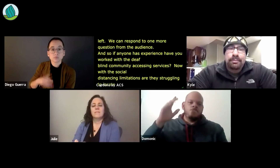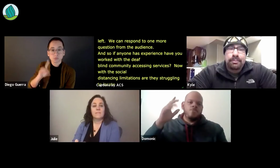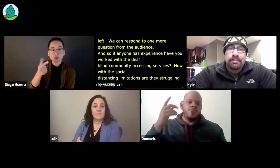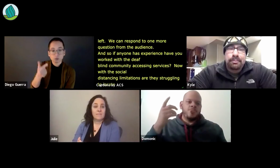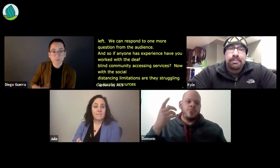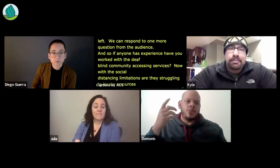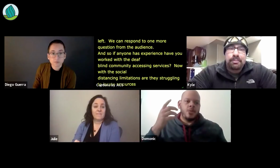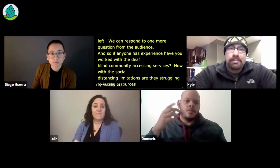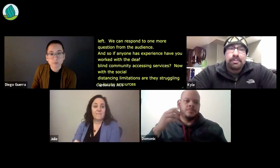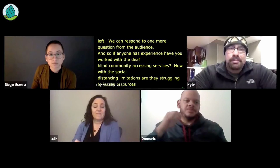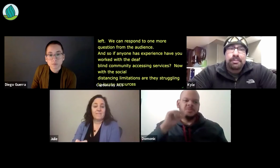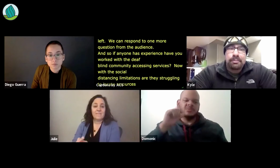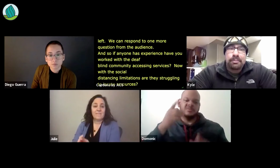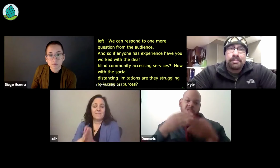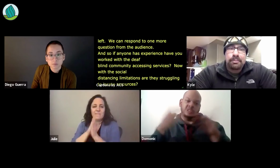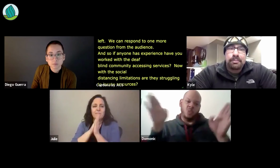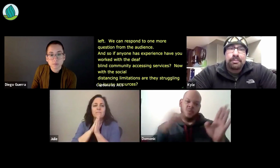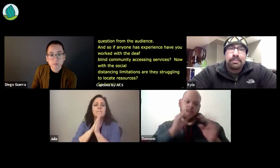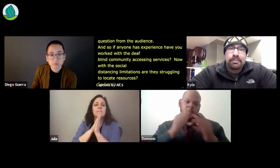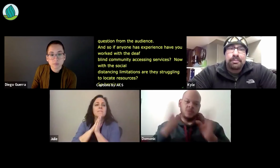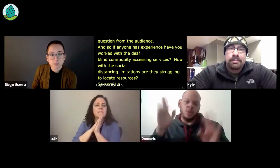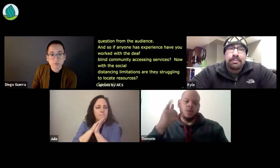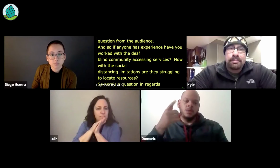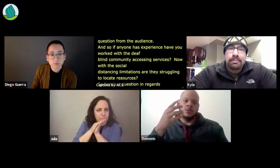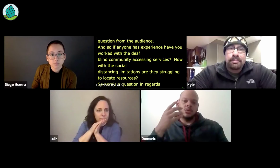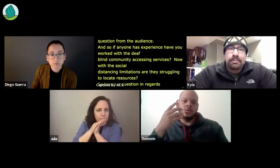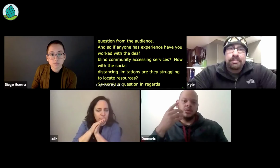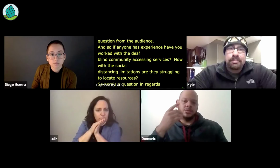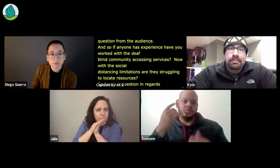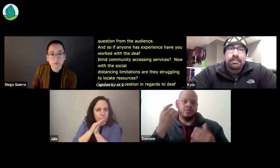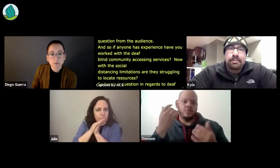Dominic, respond to this in a general fashion.